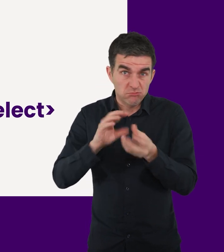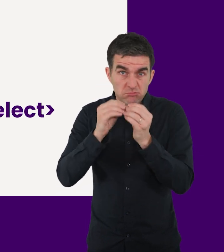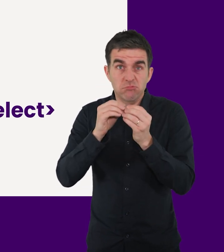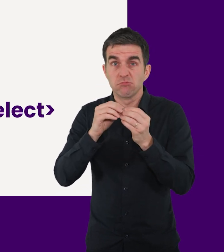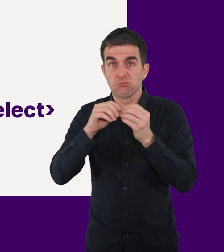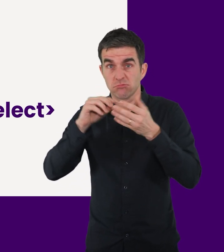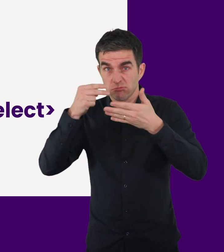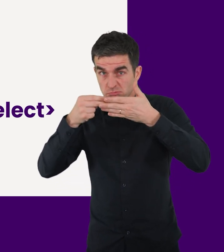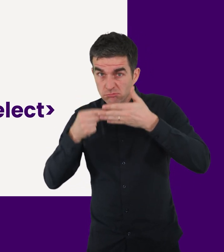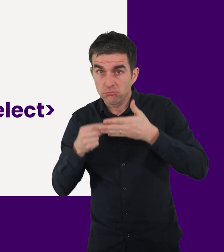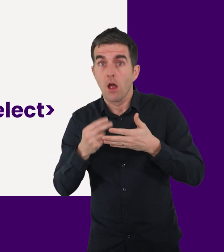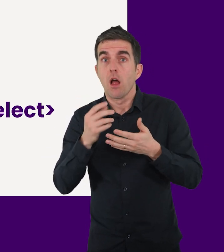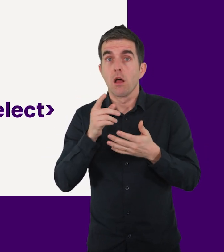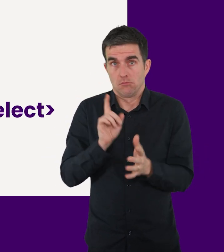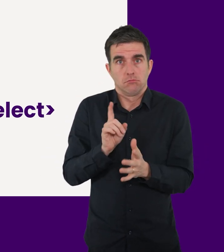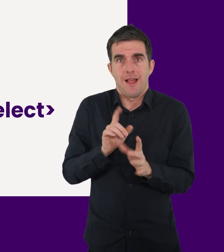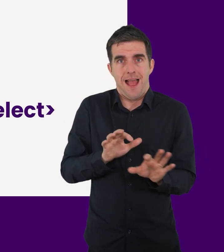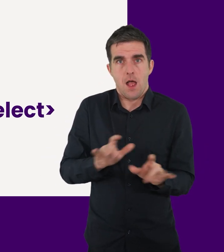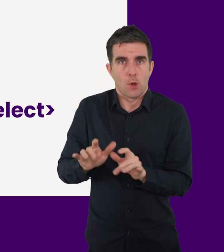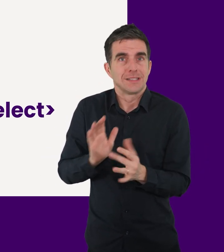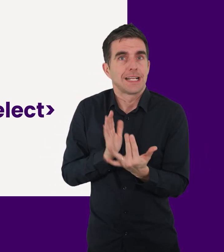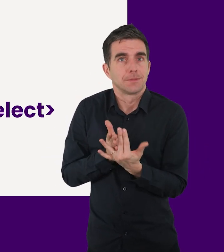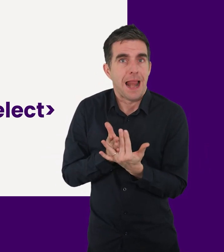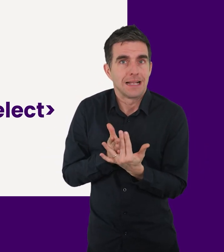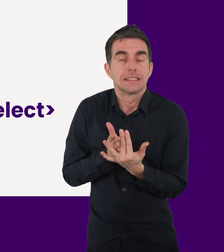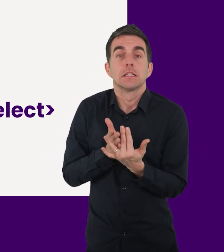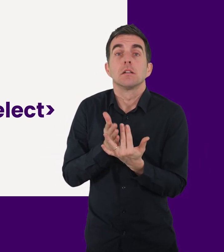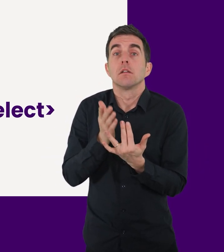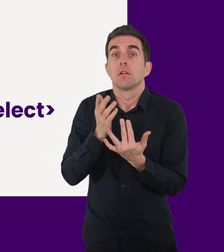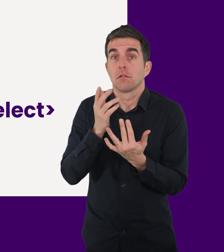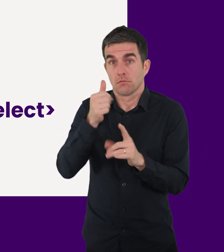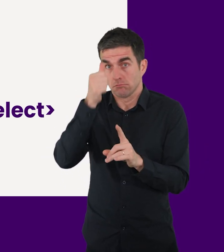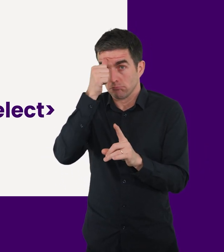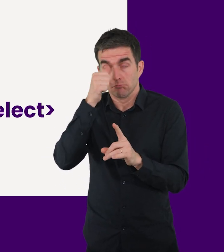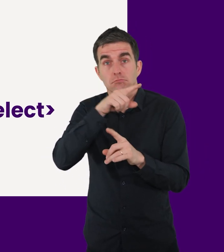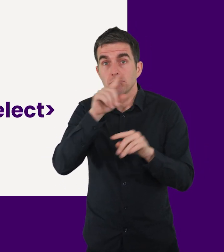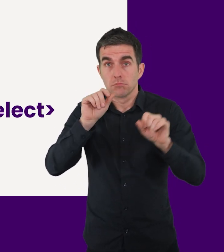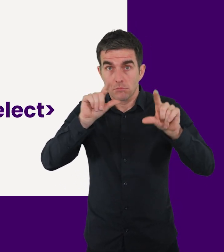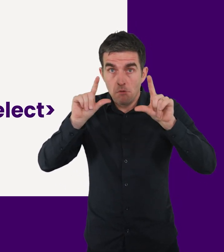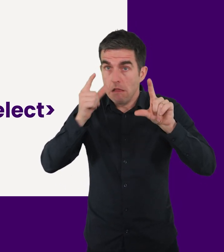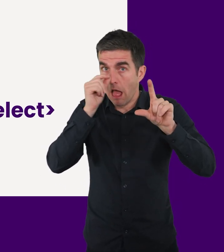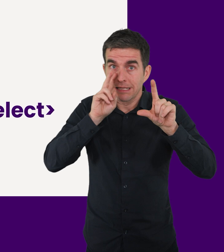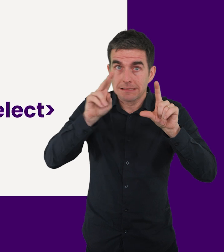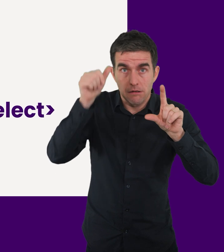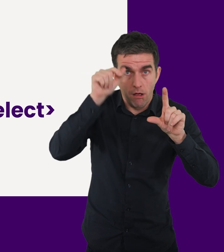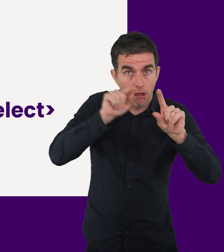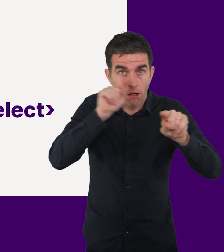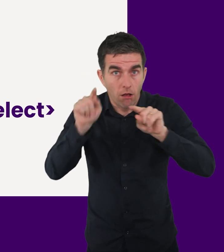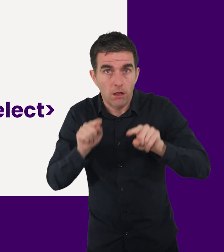you can easily create form fields that are keyboard accessible and are recognised as expected by screen readers.